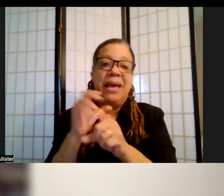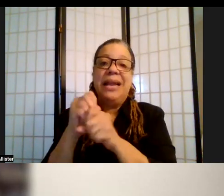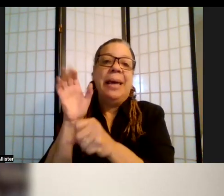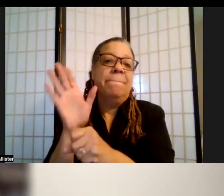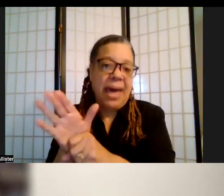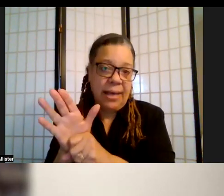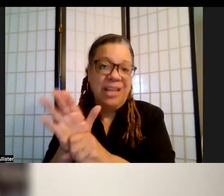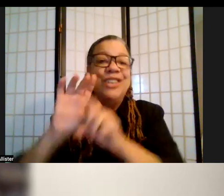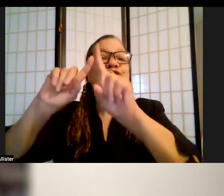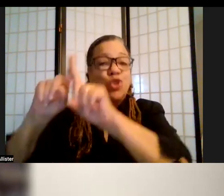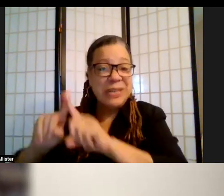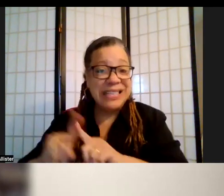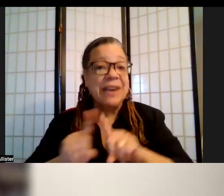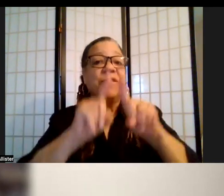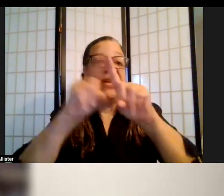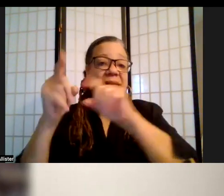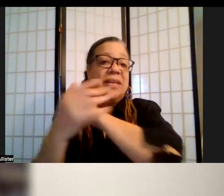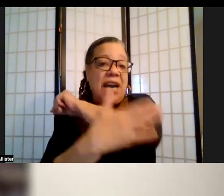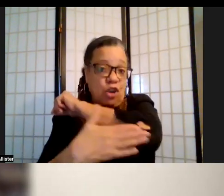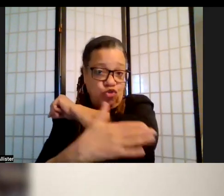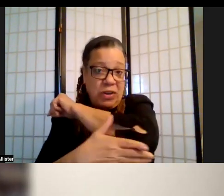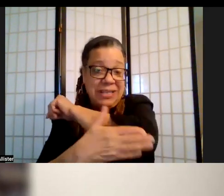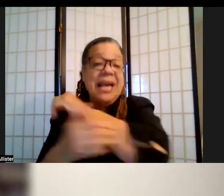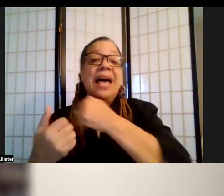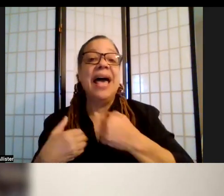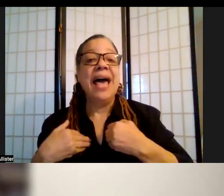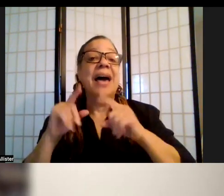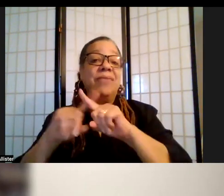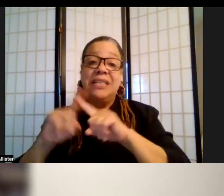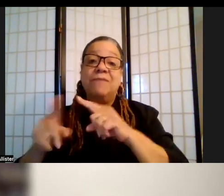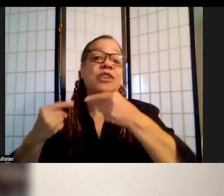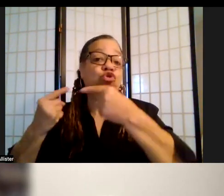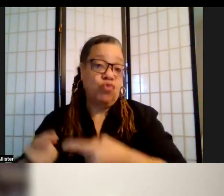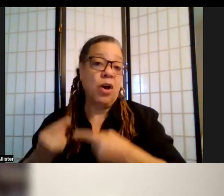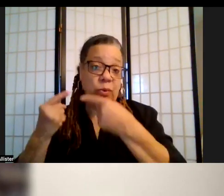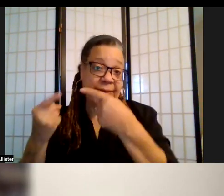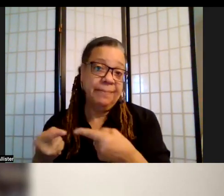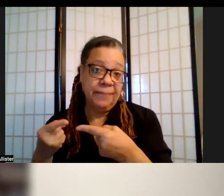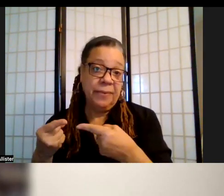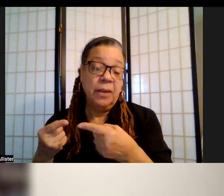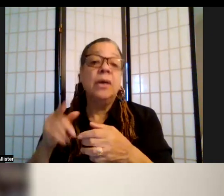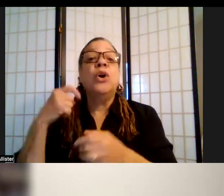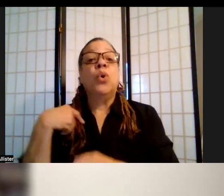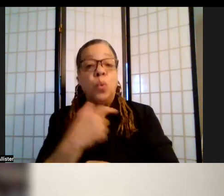that one of the things we have to appreciate is go with a sense of humility and recognize that